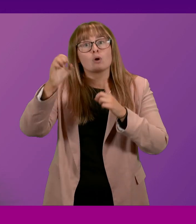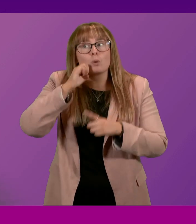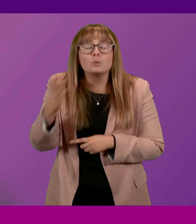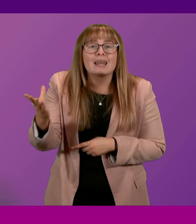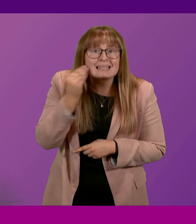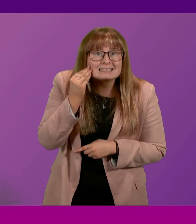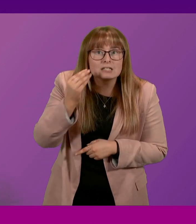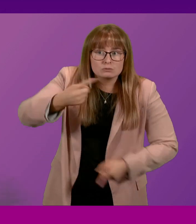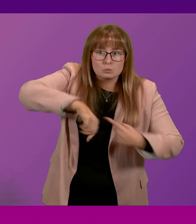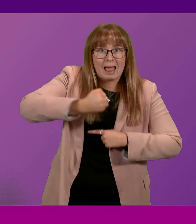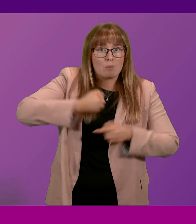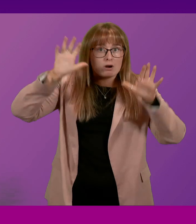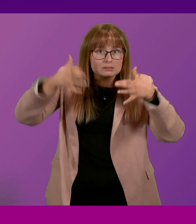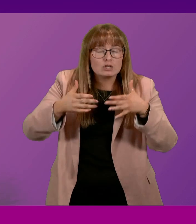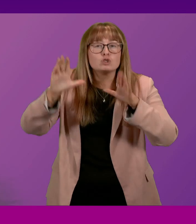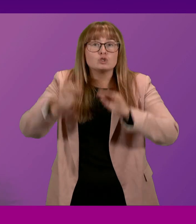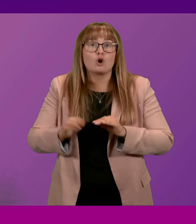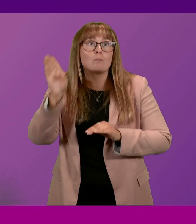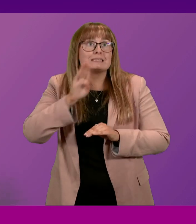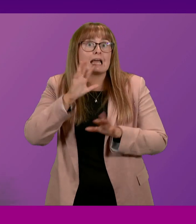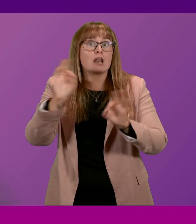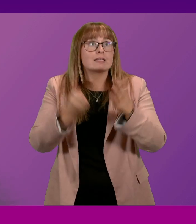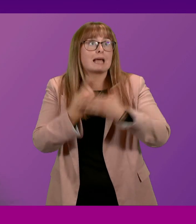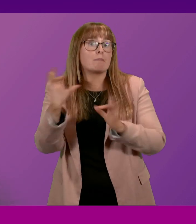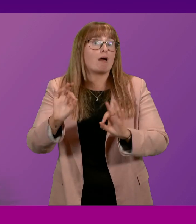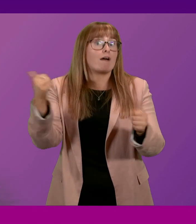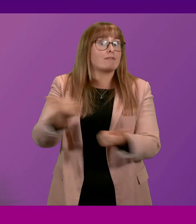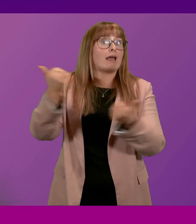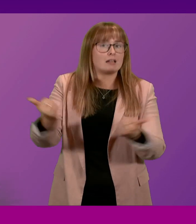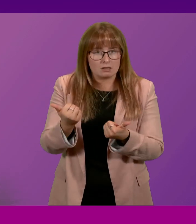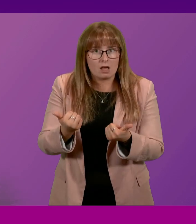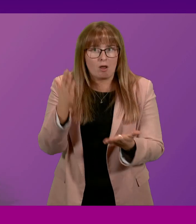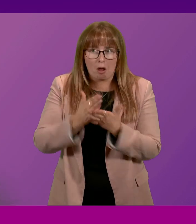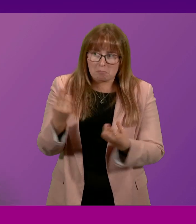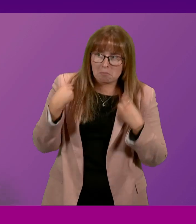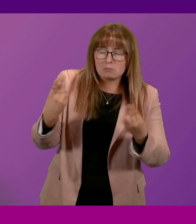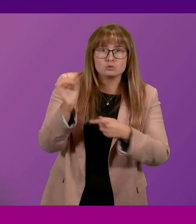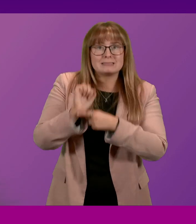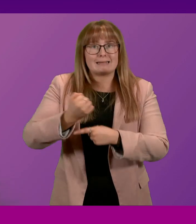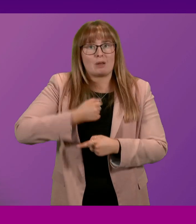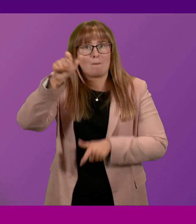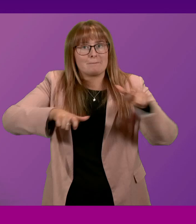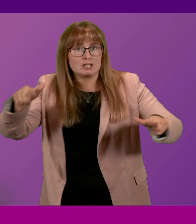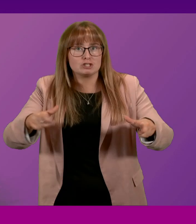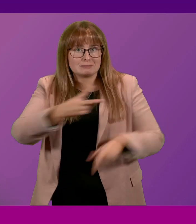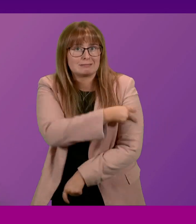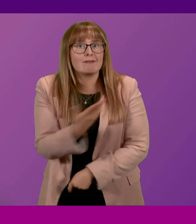those concerns, stop pretending that nothing is wrong and step up to protect patients and staff?